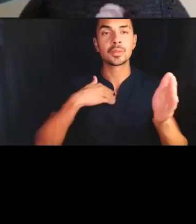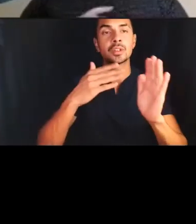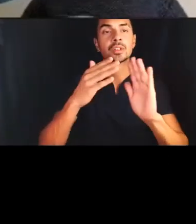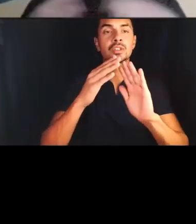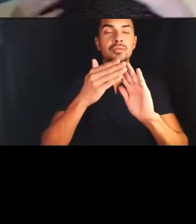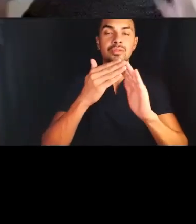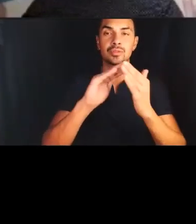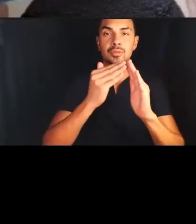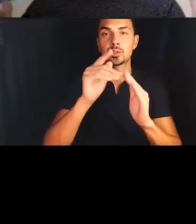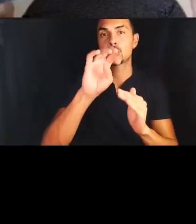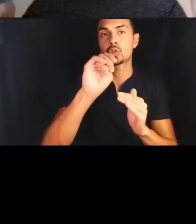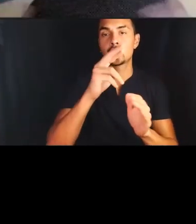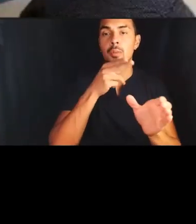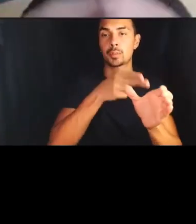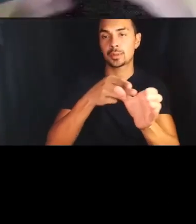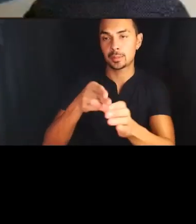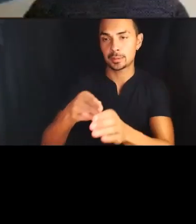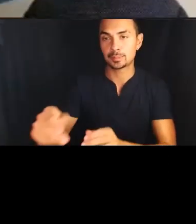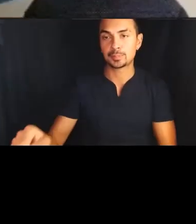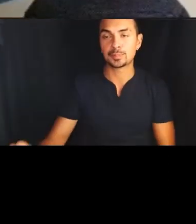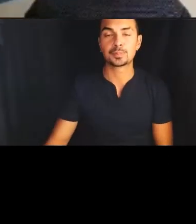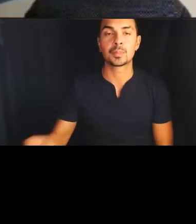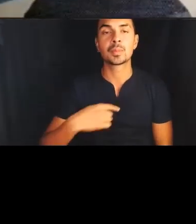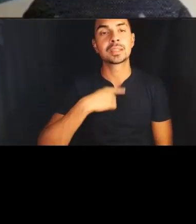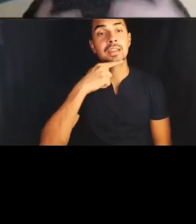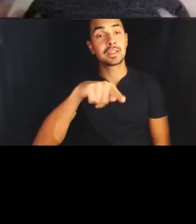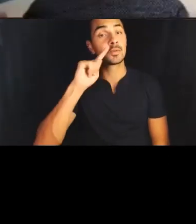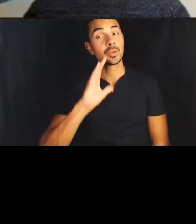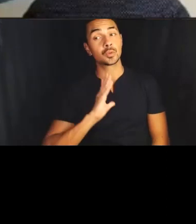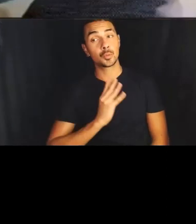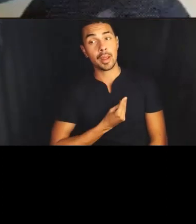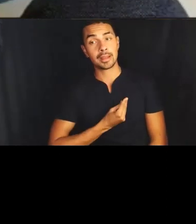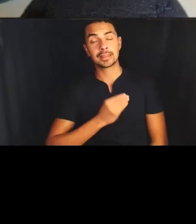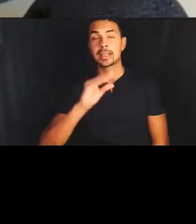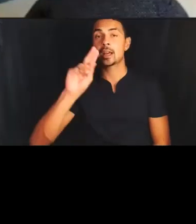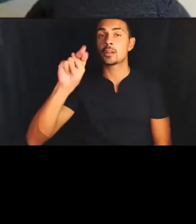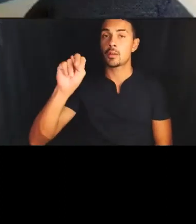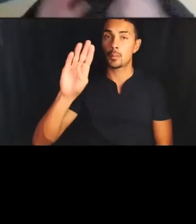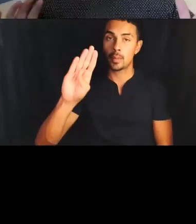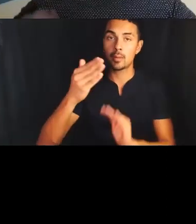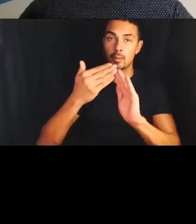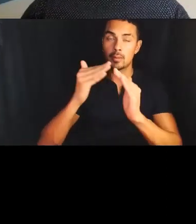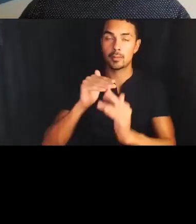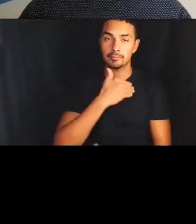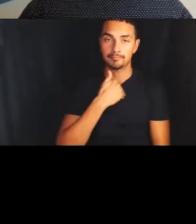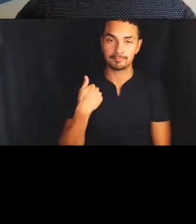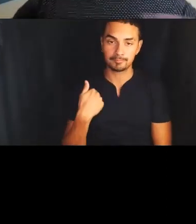and we said this is for trans and nonbinary community members. But you know, we're not,